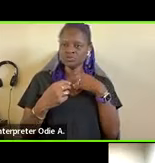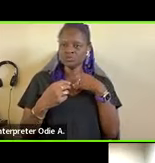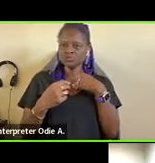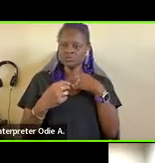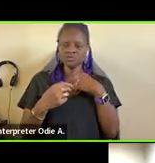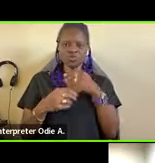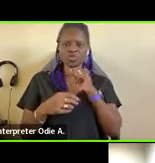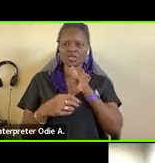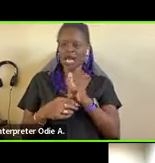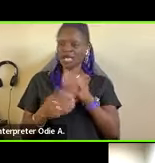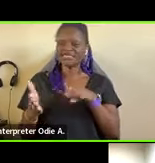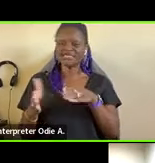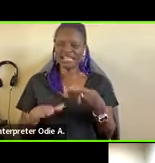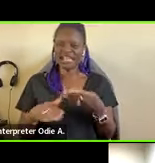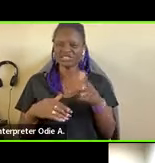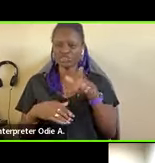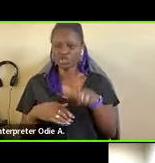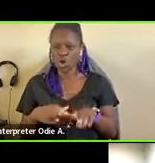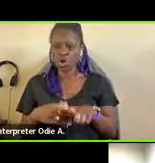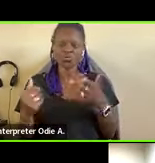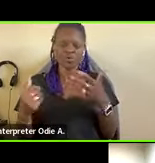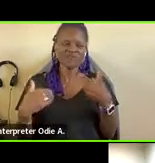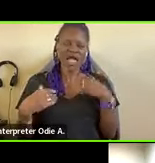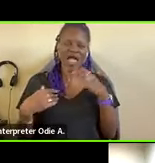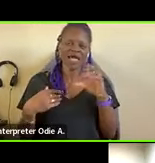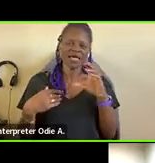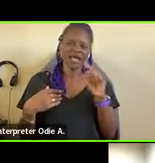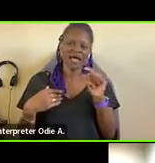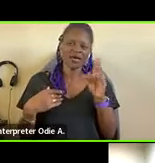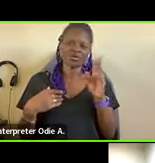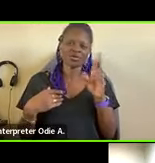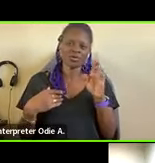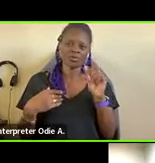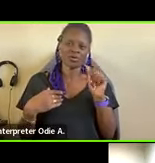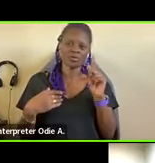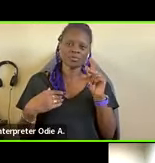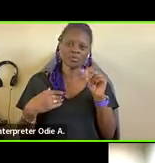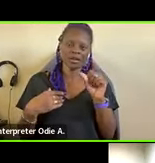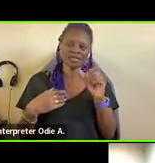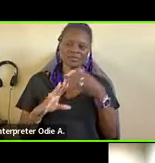although we've had outbreaks even amongst some of our skilled nursing facilities, we